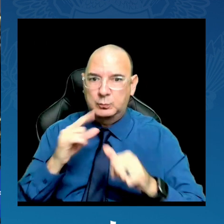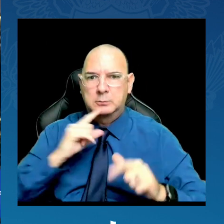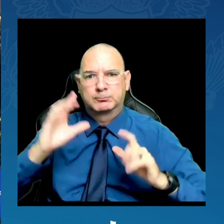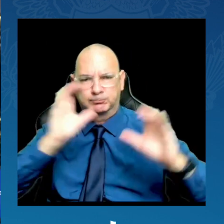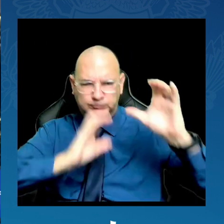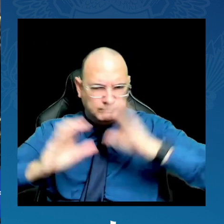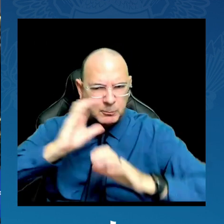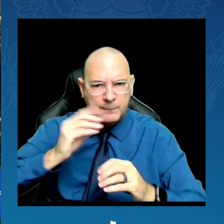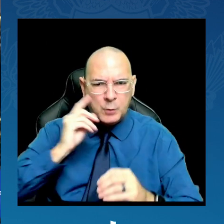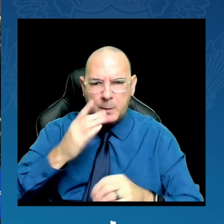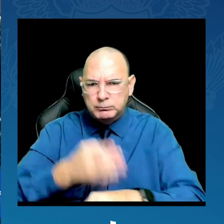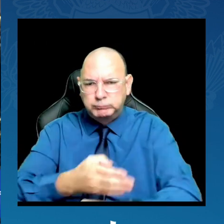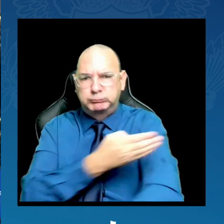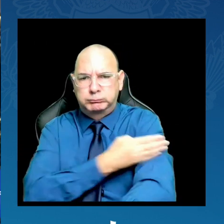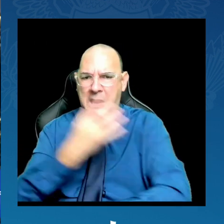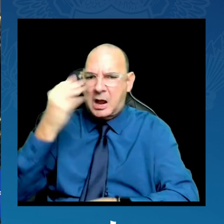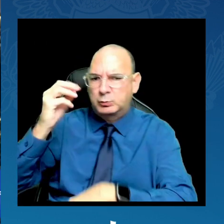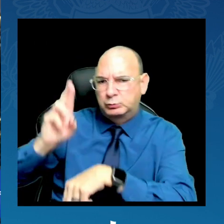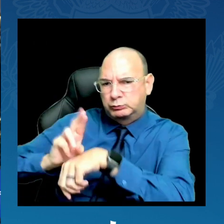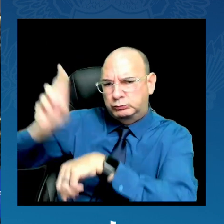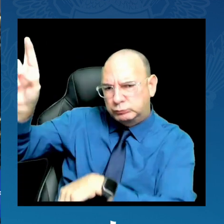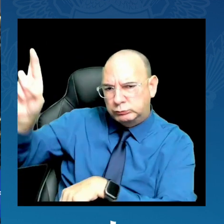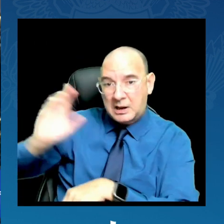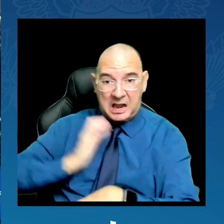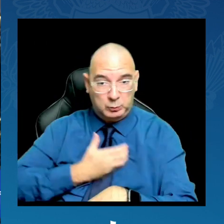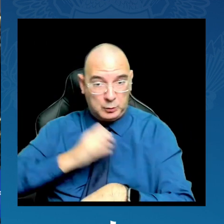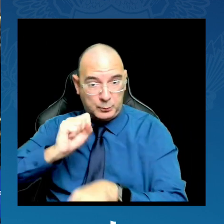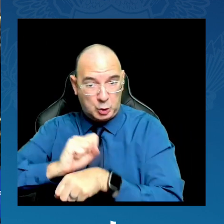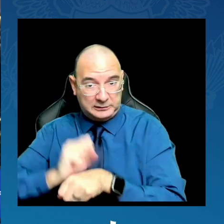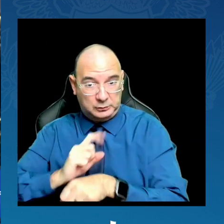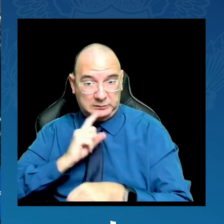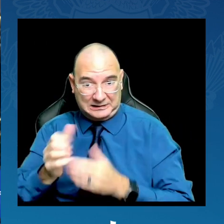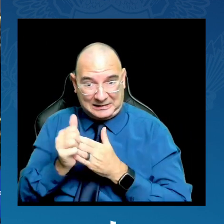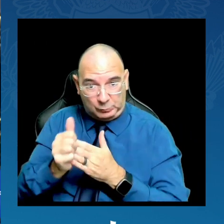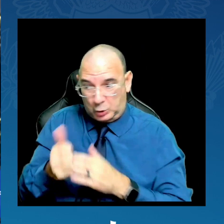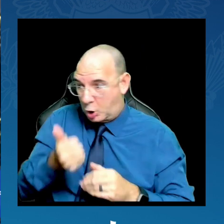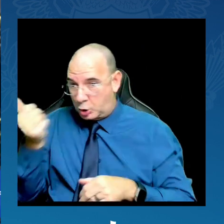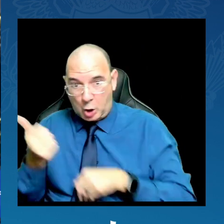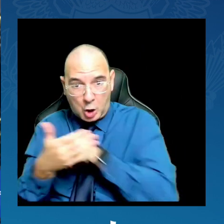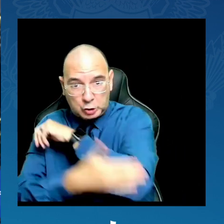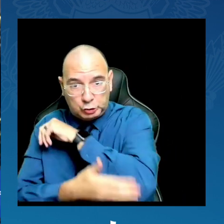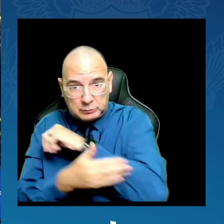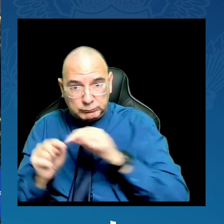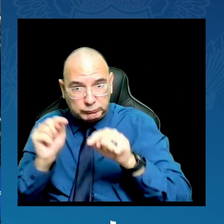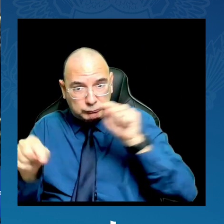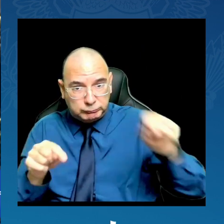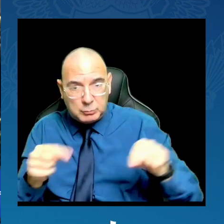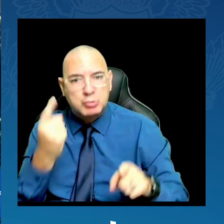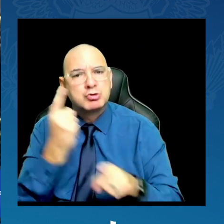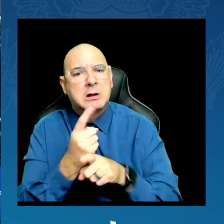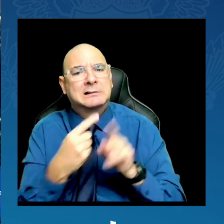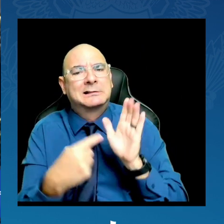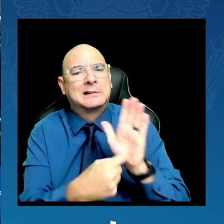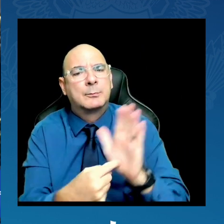to make sure that they are leading other nations by setting the right example. Thank you very much for your leadership. It's been an honor to be here today.